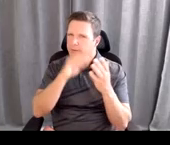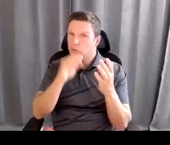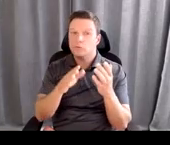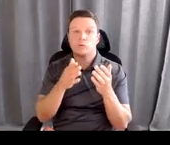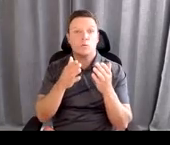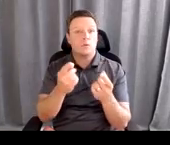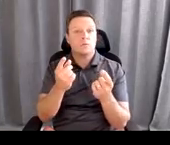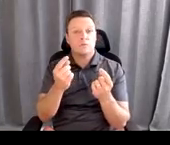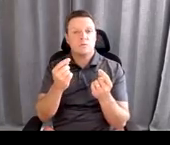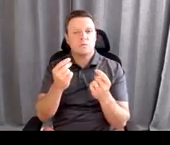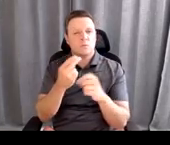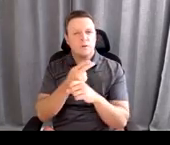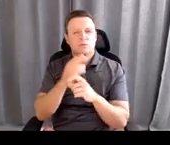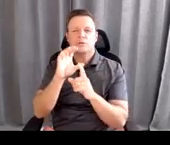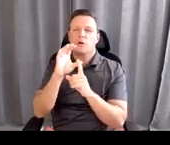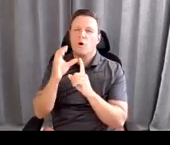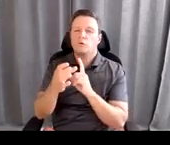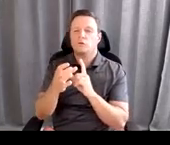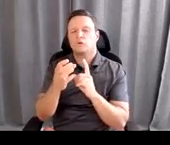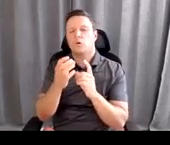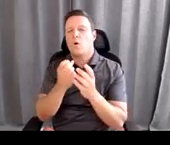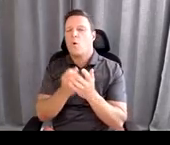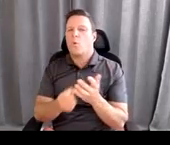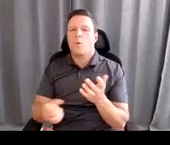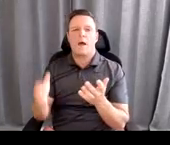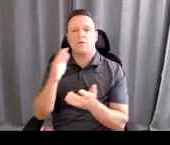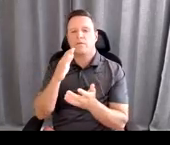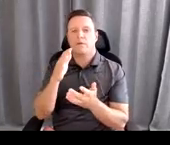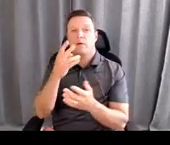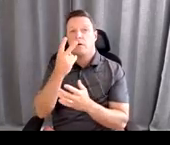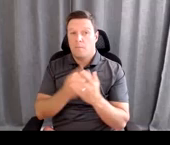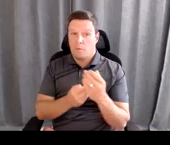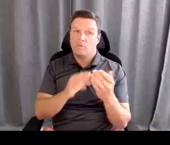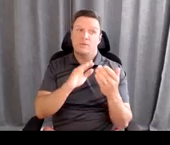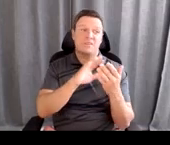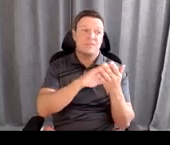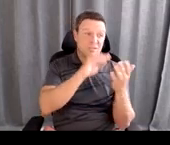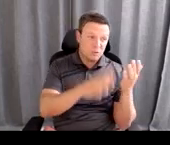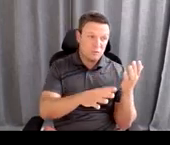this cultural wealth of both the student and the communities and I would say the faculty members as well.